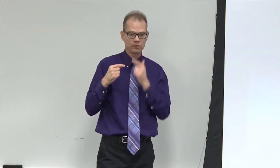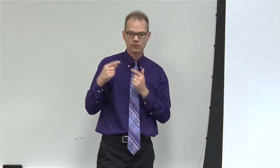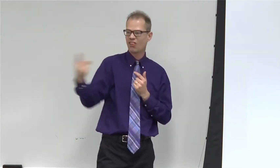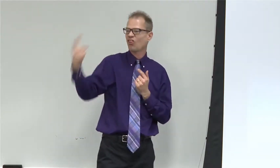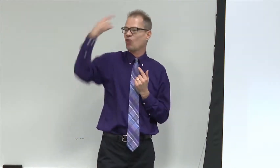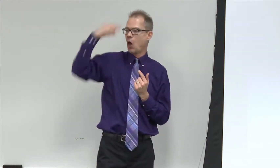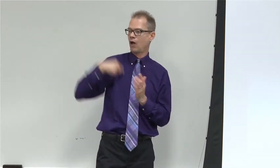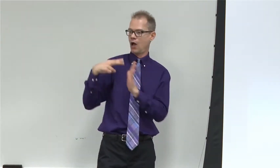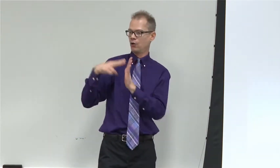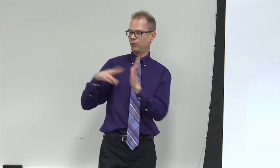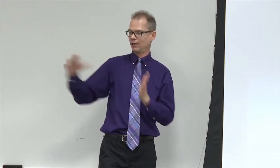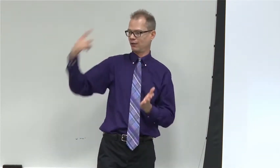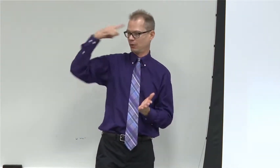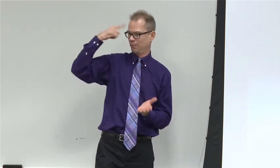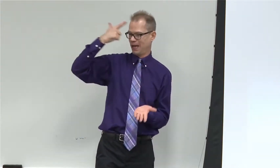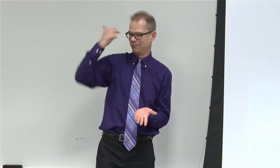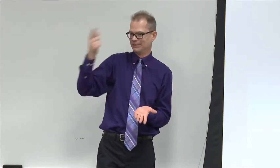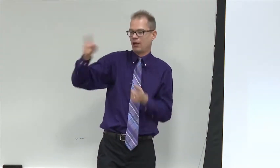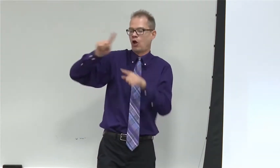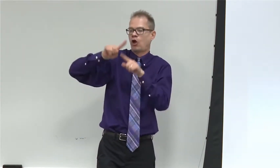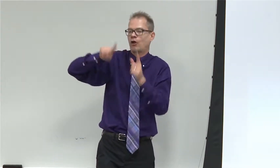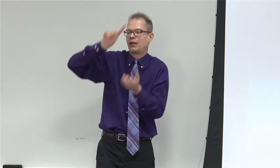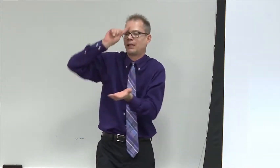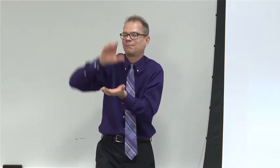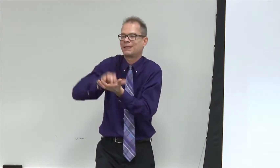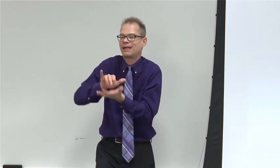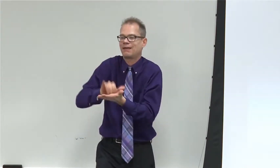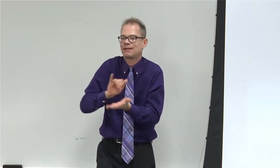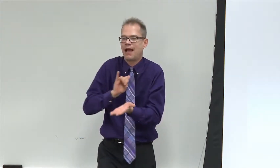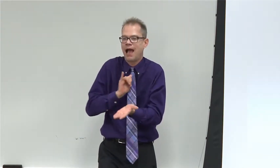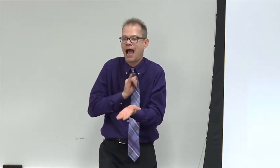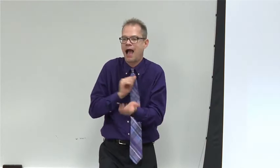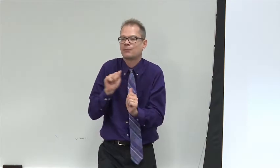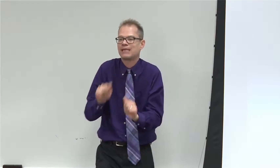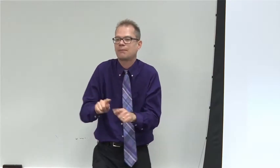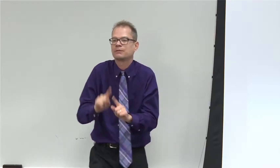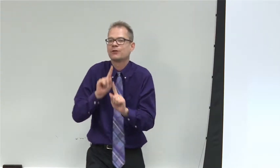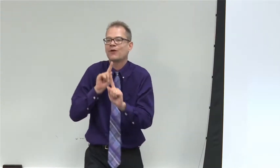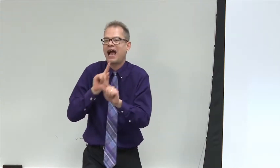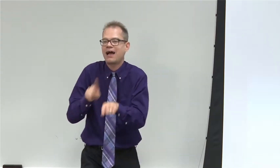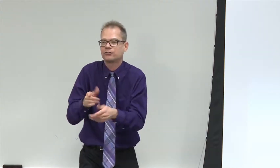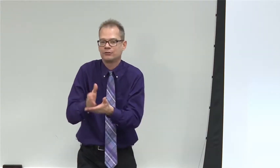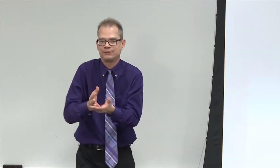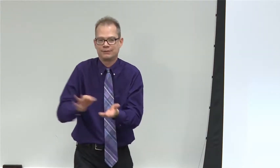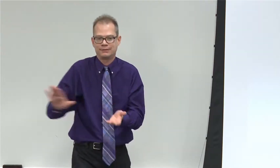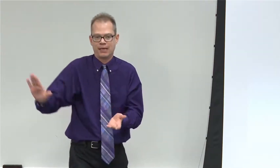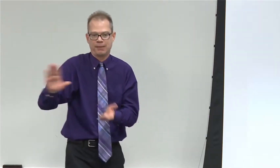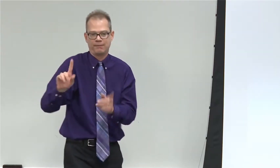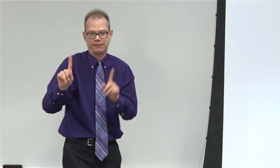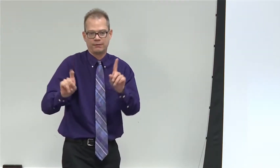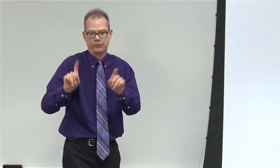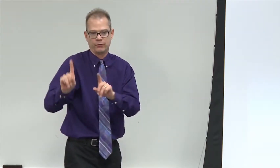had somebody else write the essay for me. They could not believe that I was able